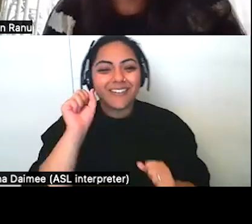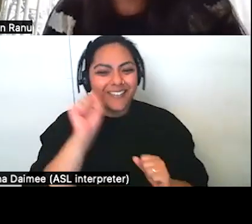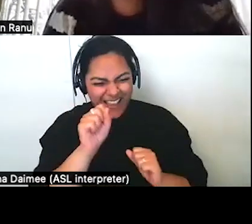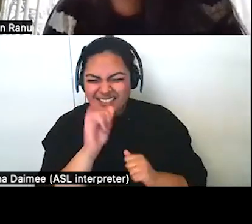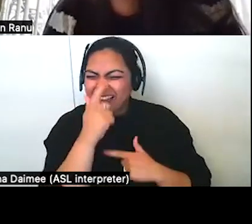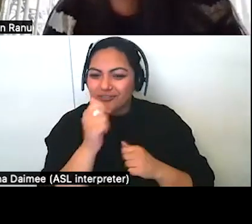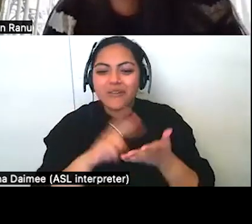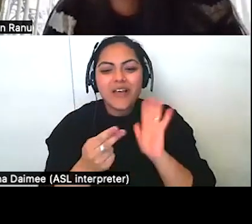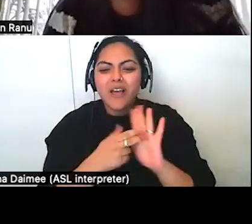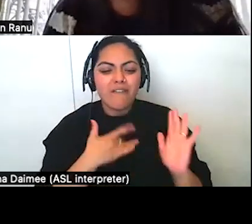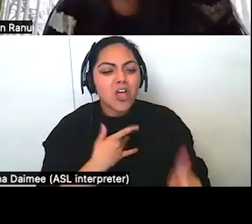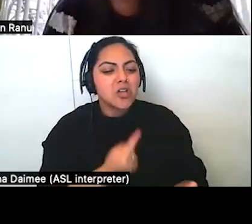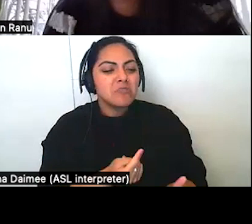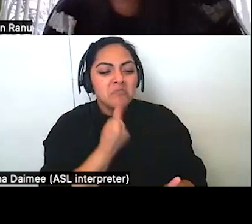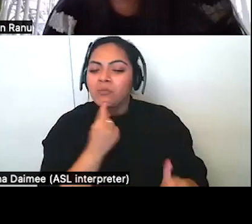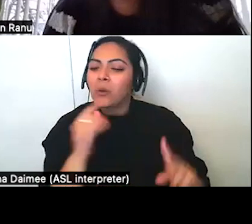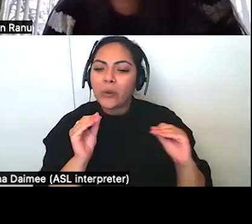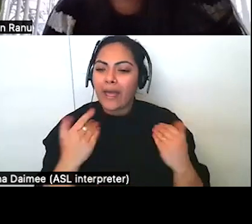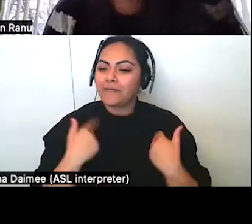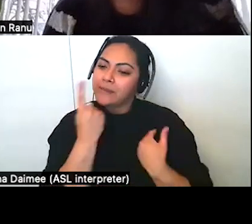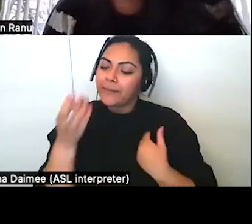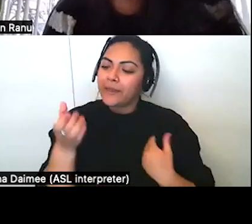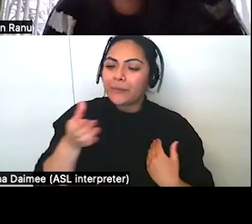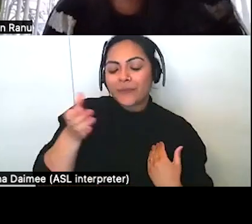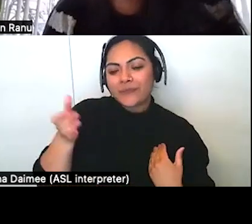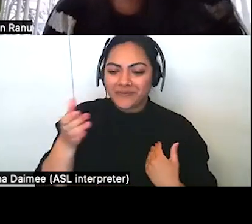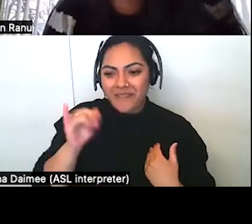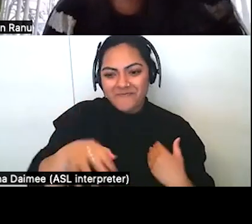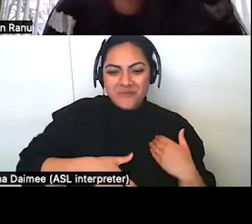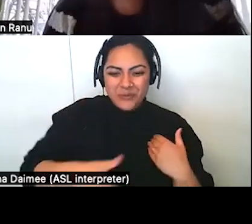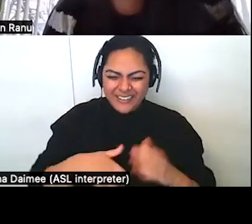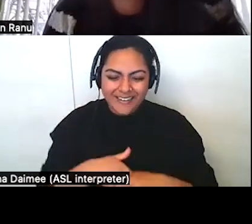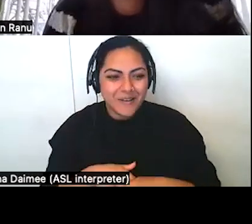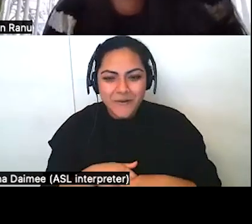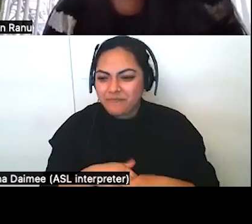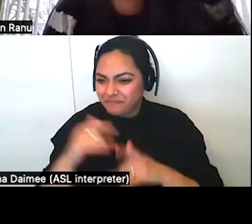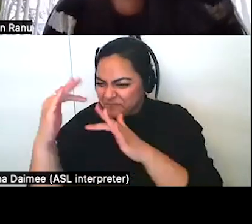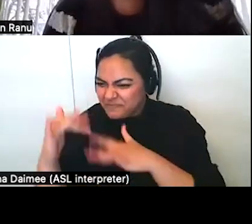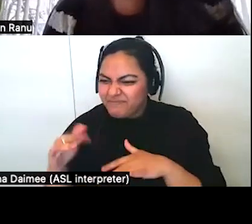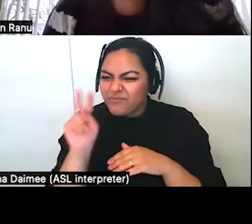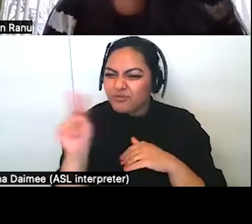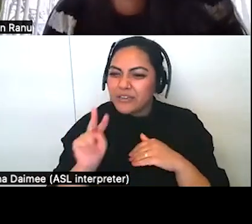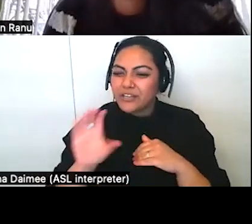Lots of zero-proof line. Yeah. I think Monique was saying that she was seeing a lot of that too.